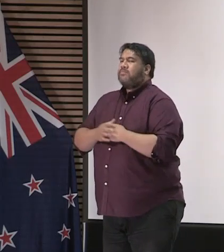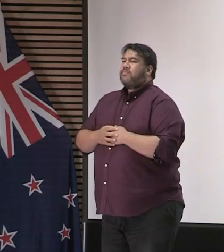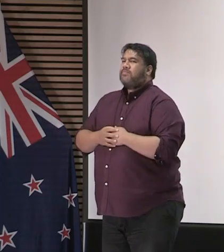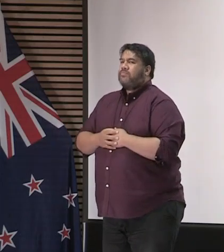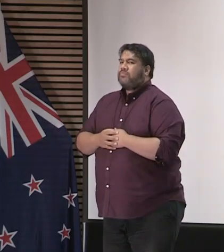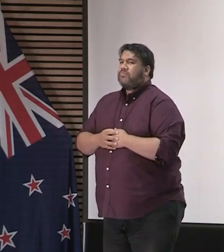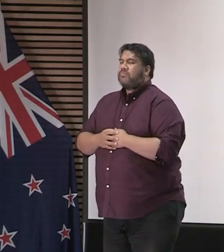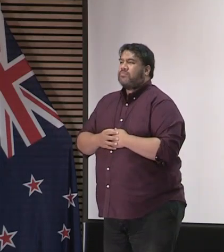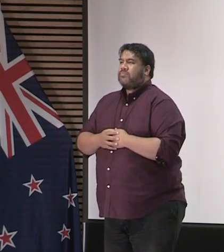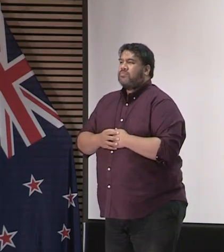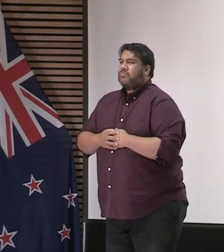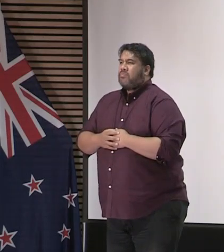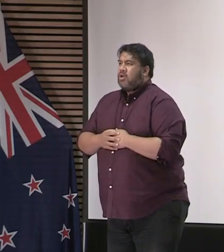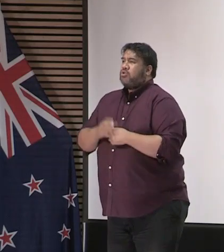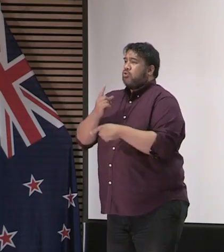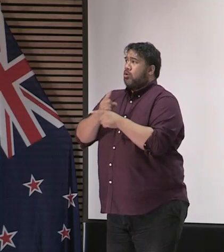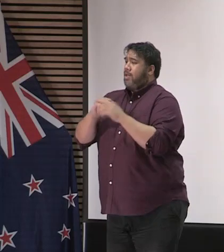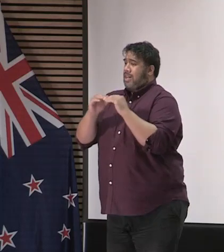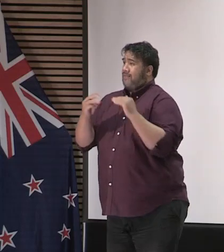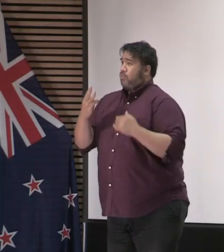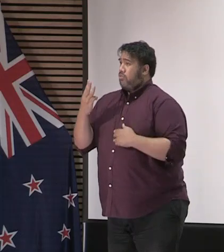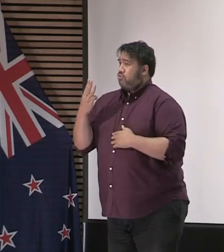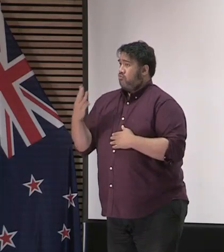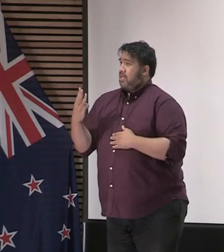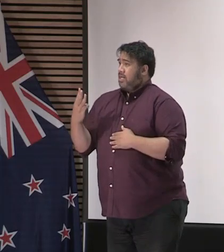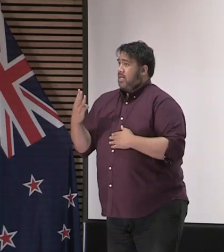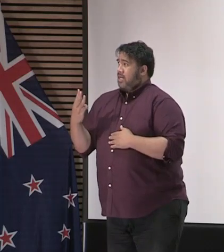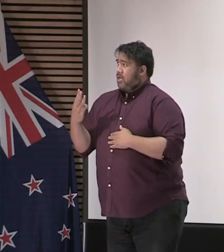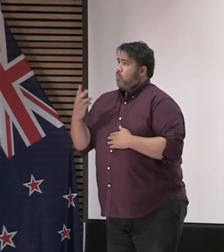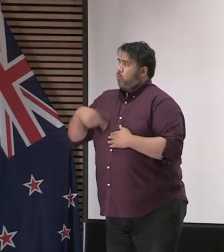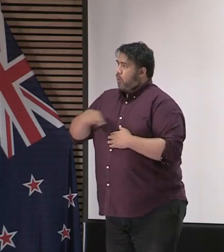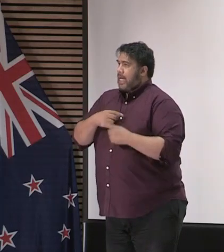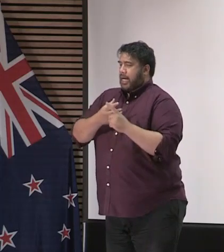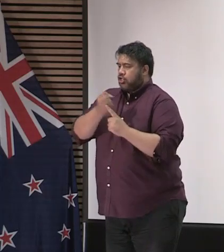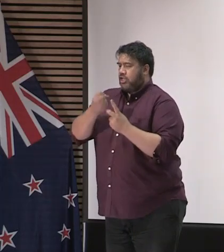been, of course, considering elimination under Alert Level